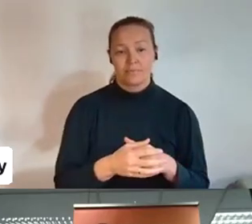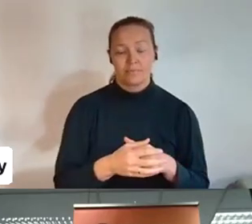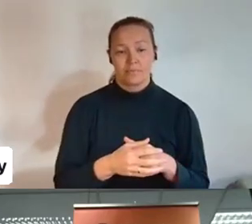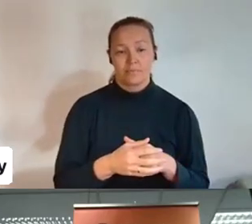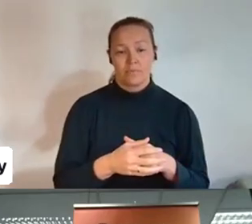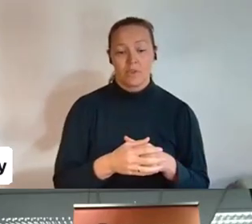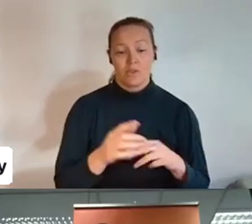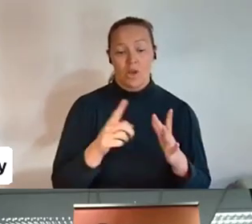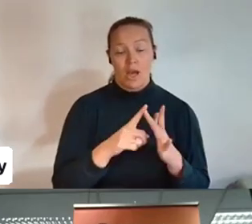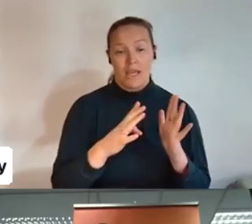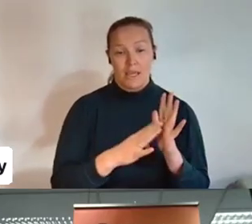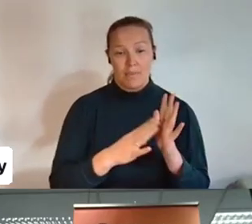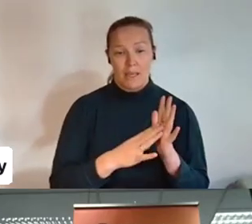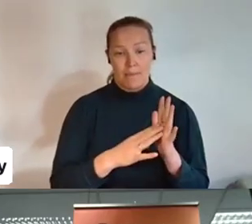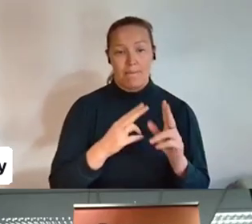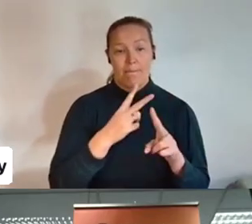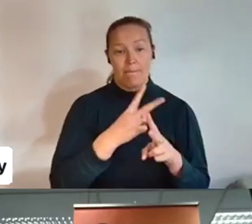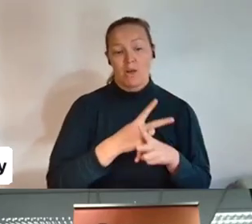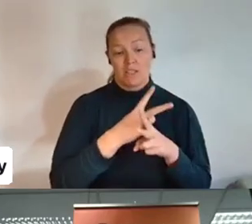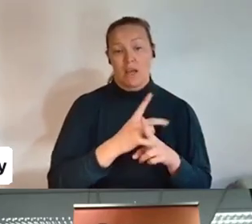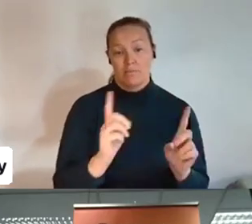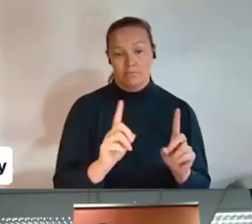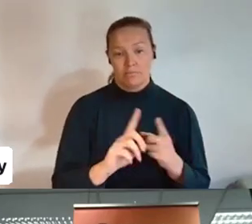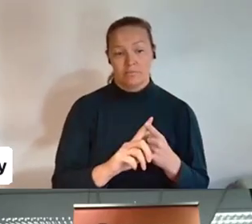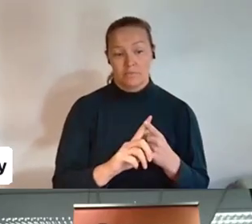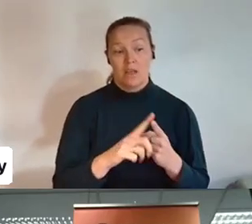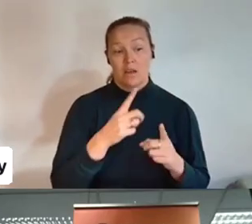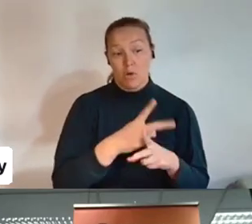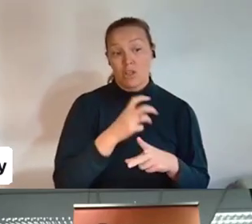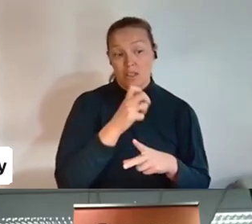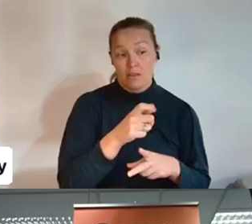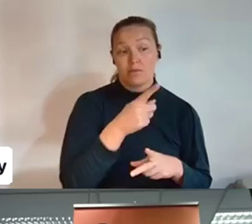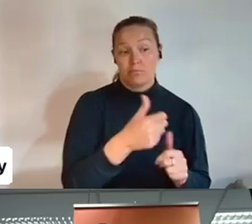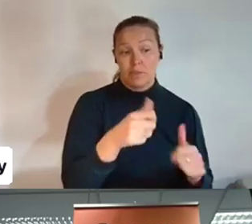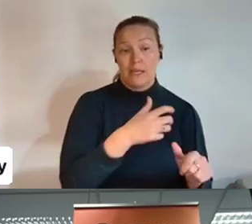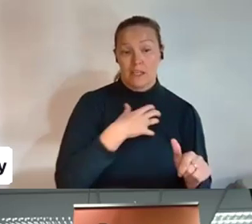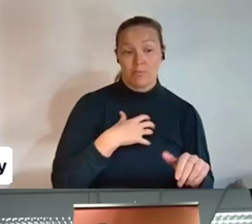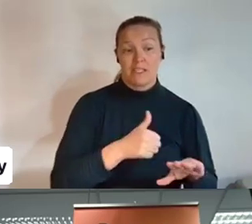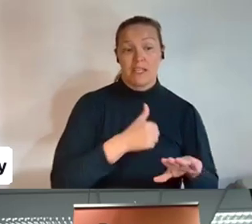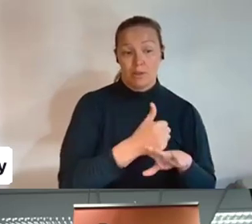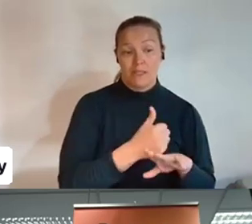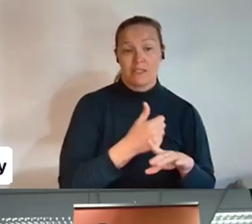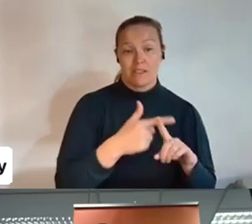monitors if and how the government is implementing disability rights. And then every four years they